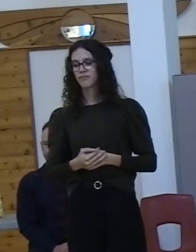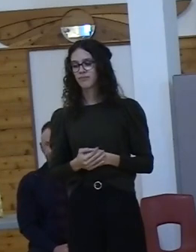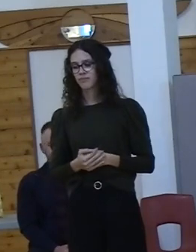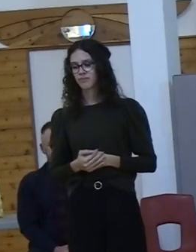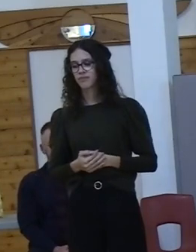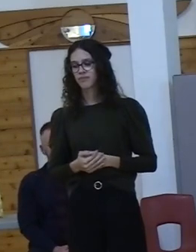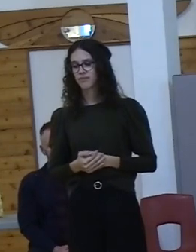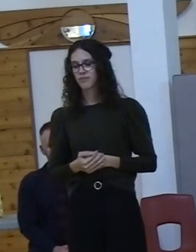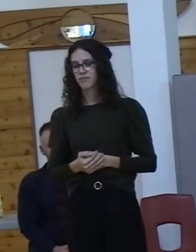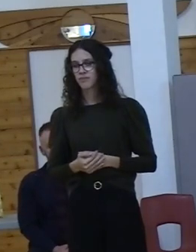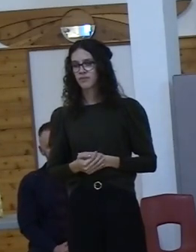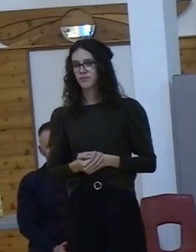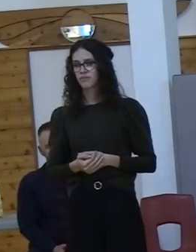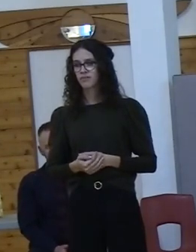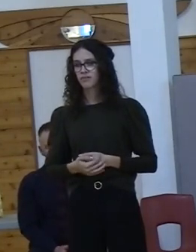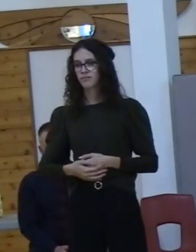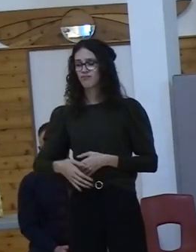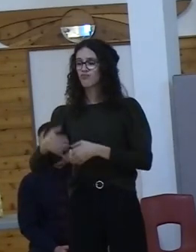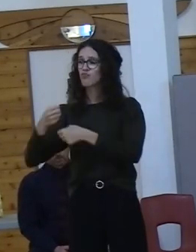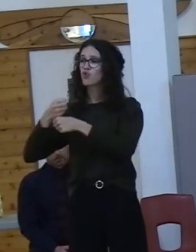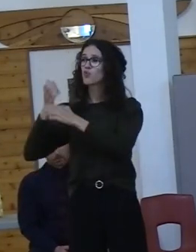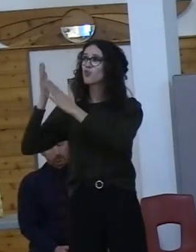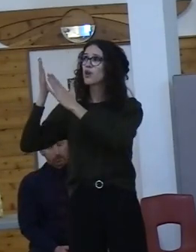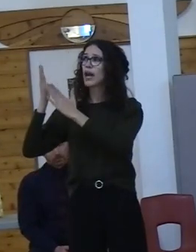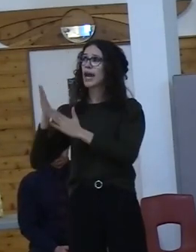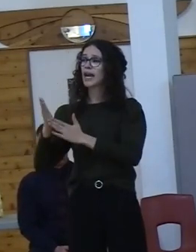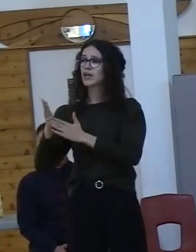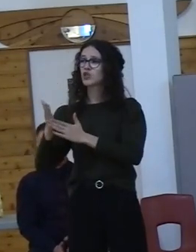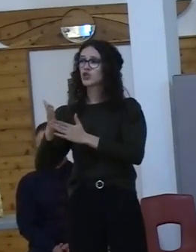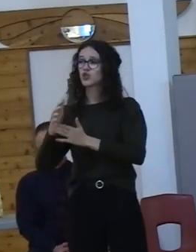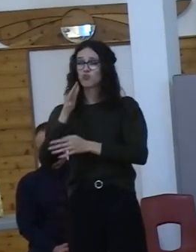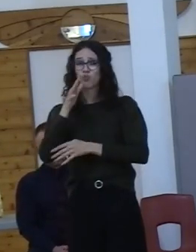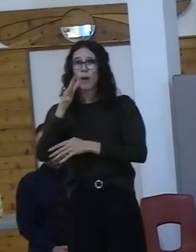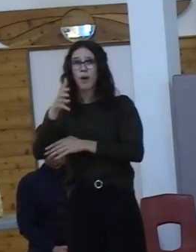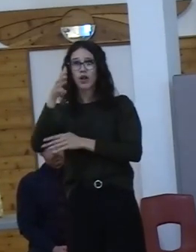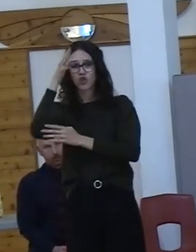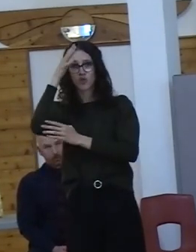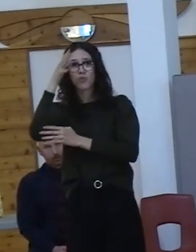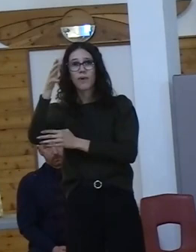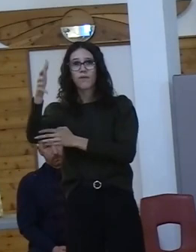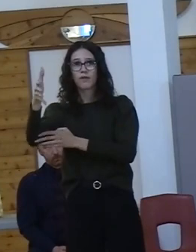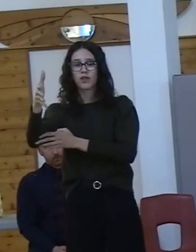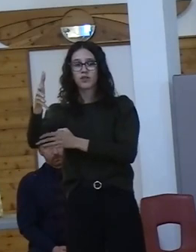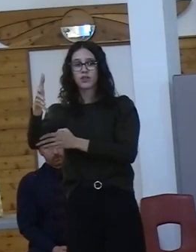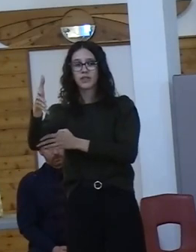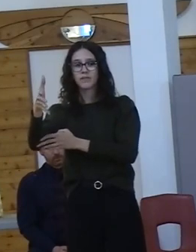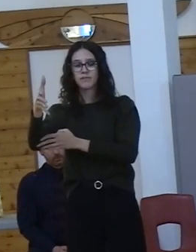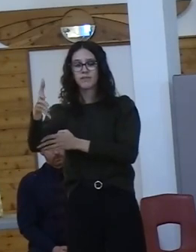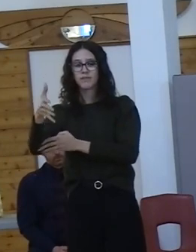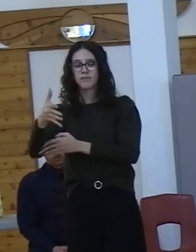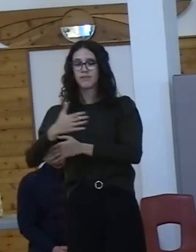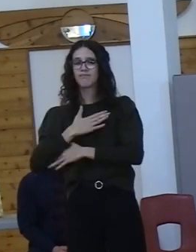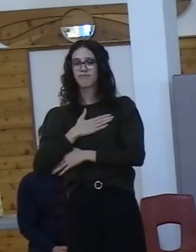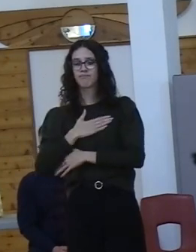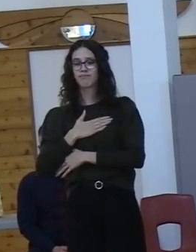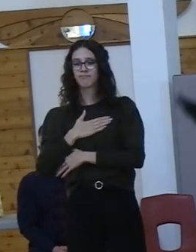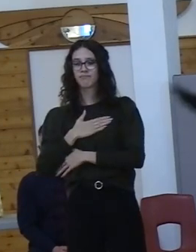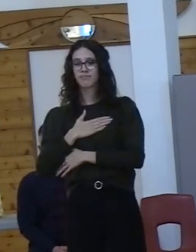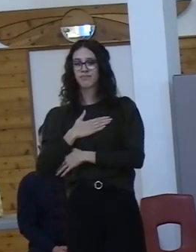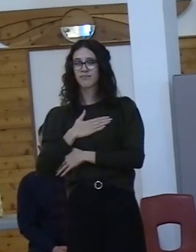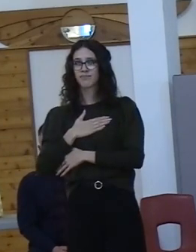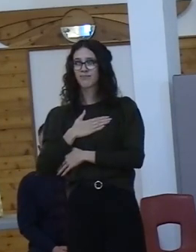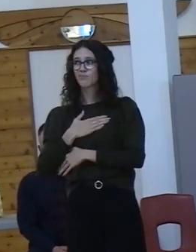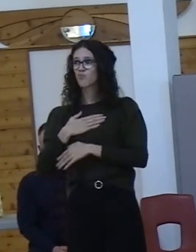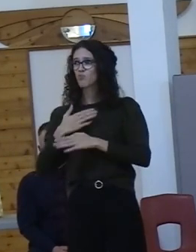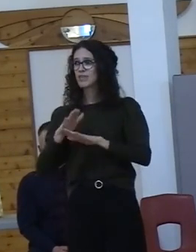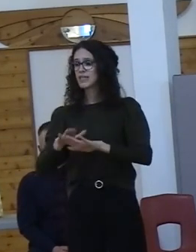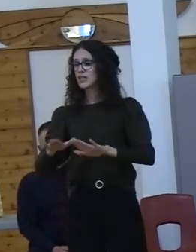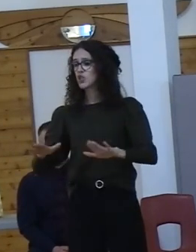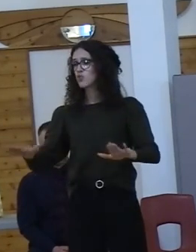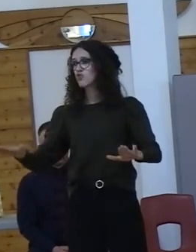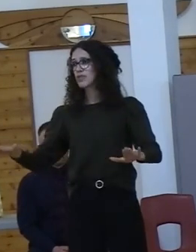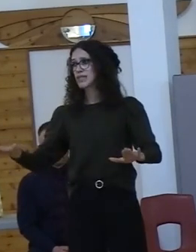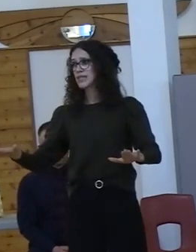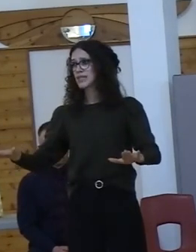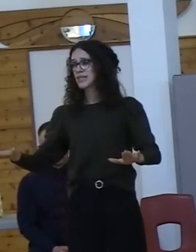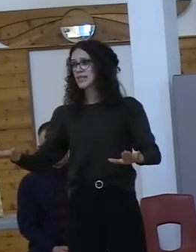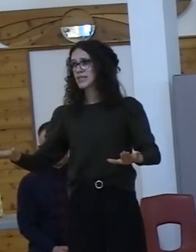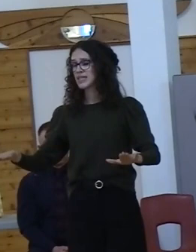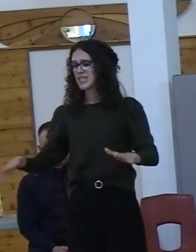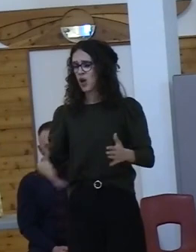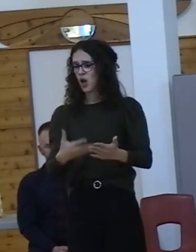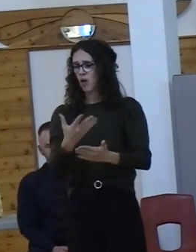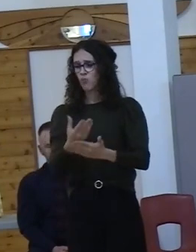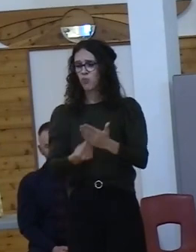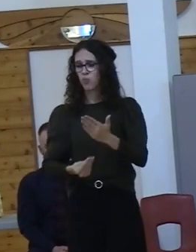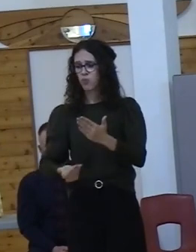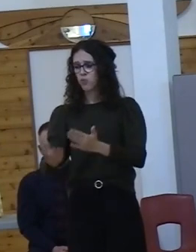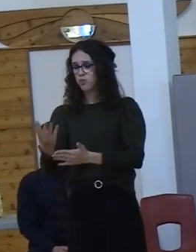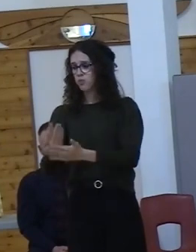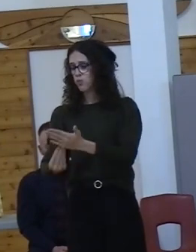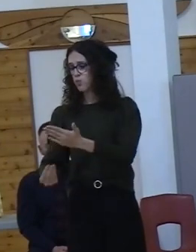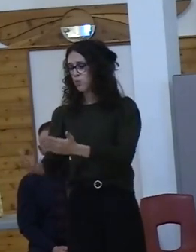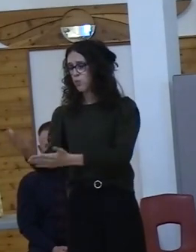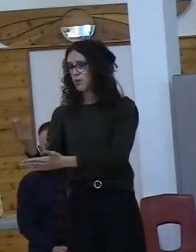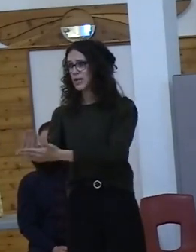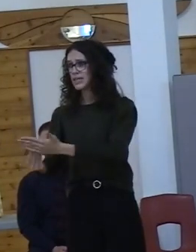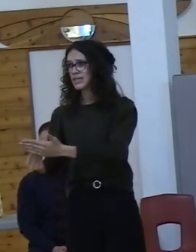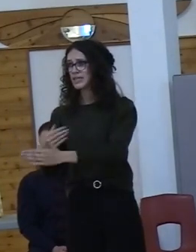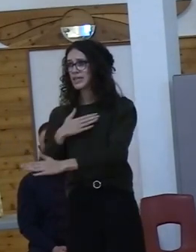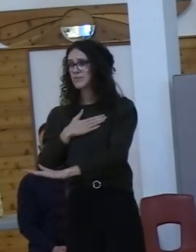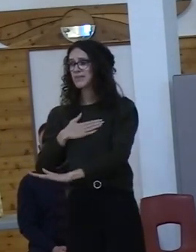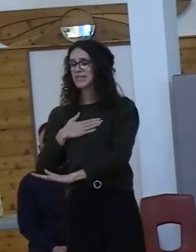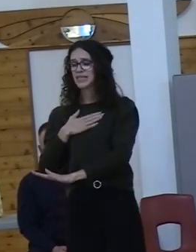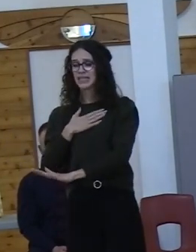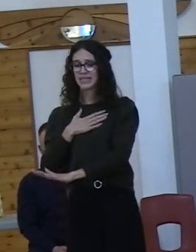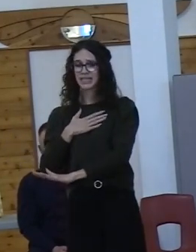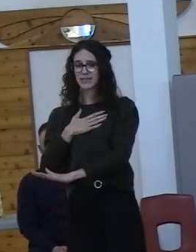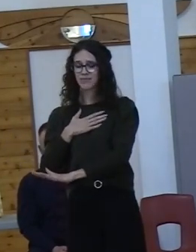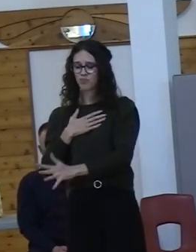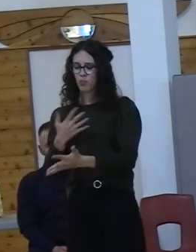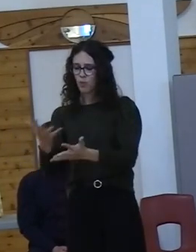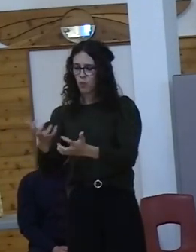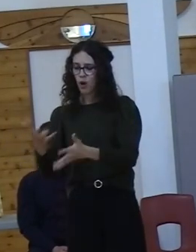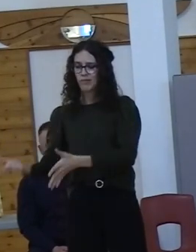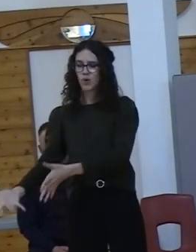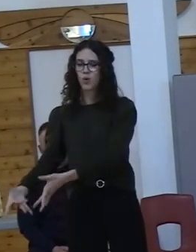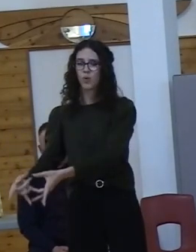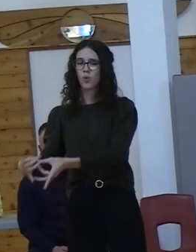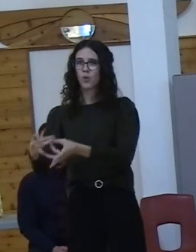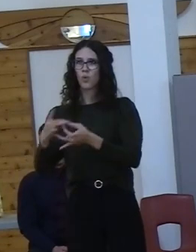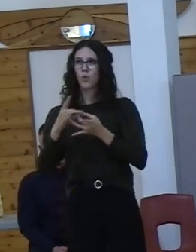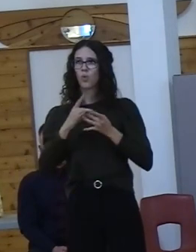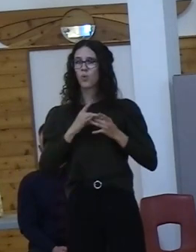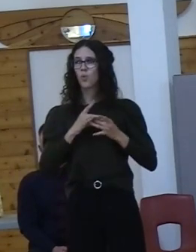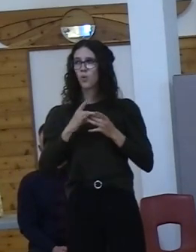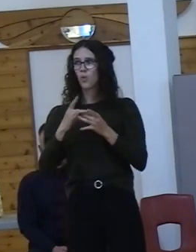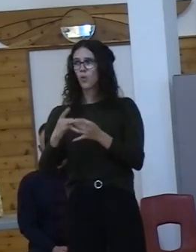I ask the creator, grandmothers, grandfathers, to bring home all the little ones that we lost in the residential schools.